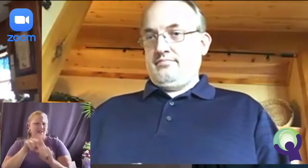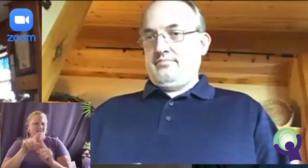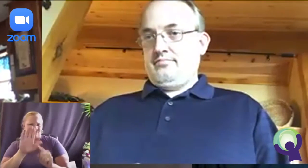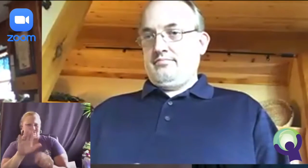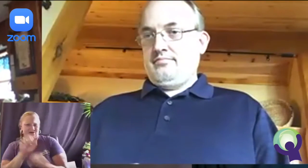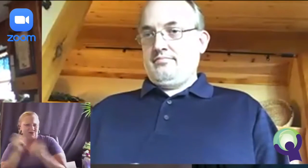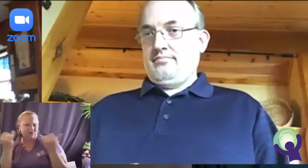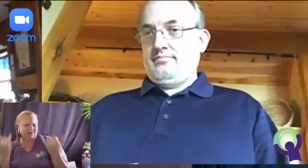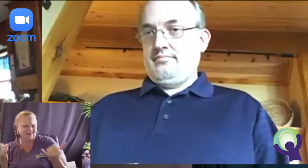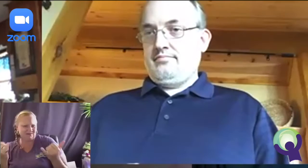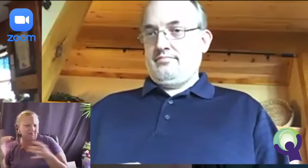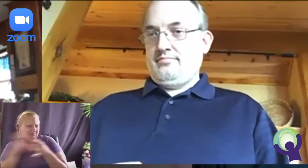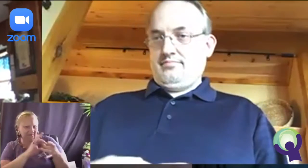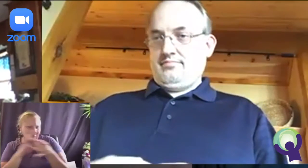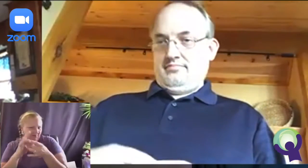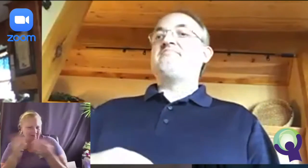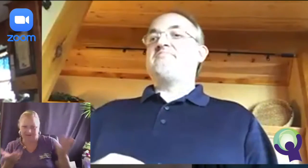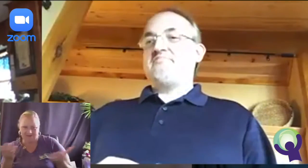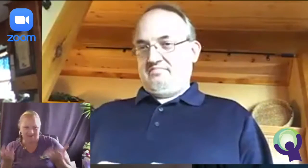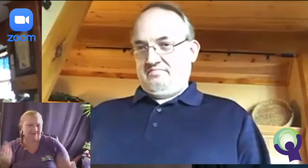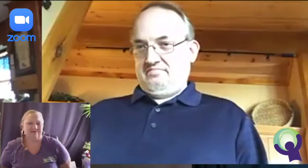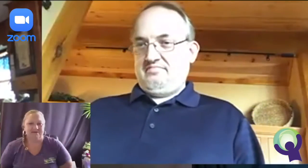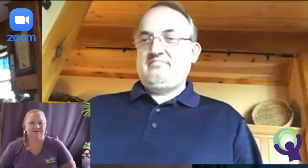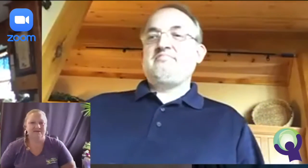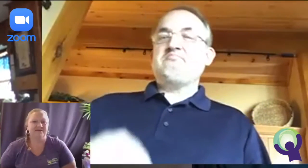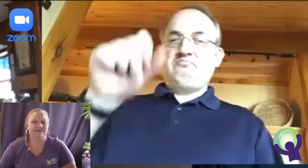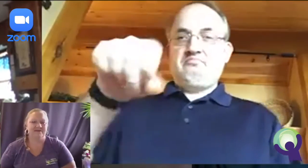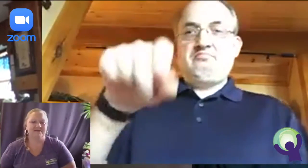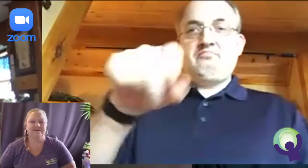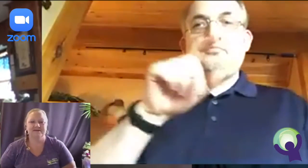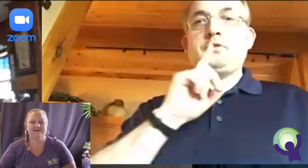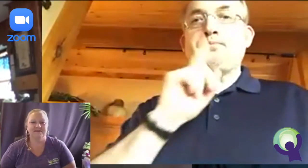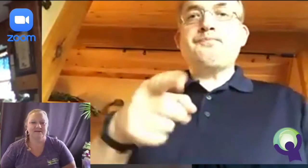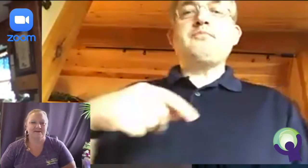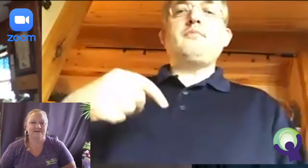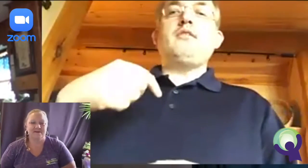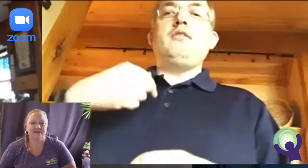and even your job as a teacher? How does that apply to you work now and how are they related? Chris: Sure,